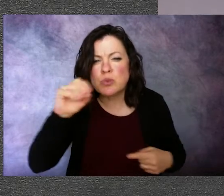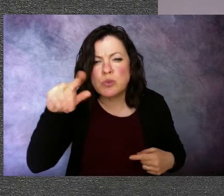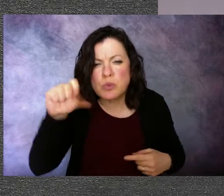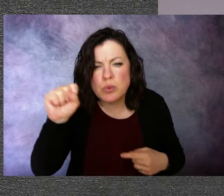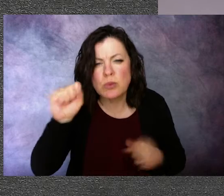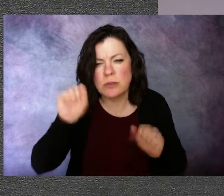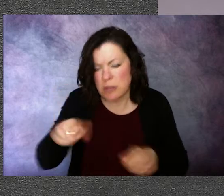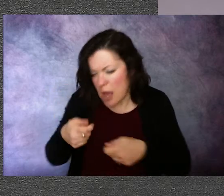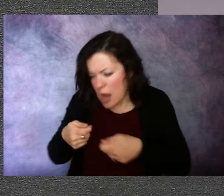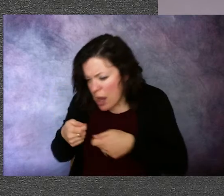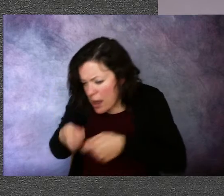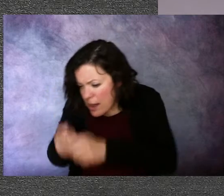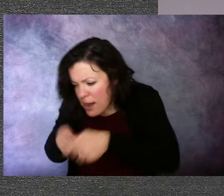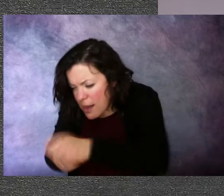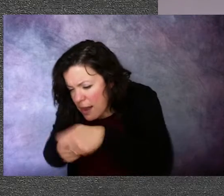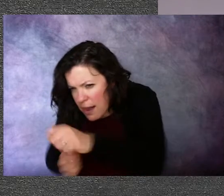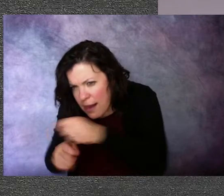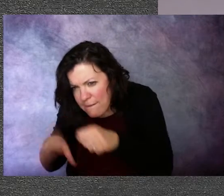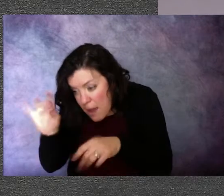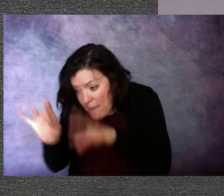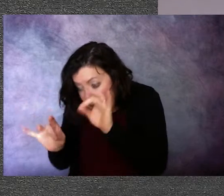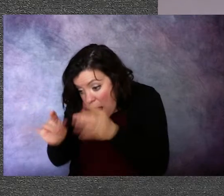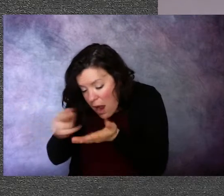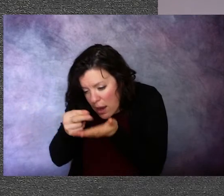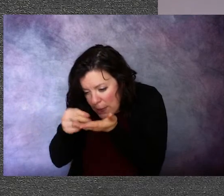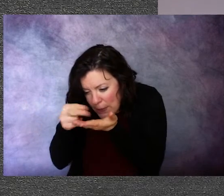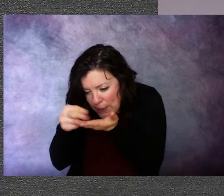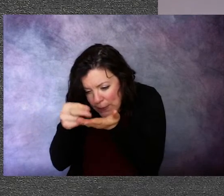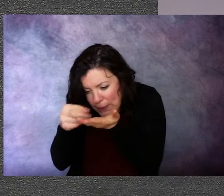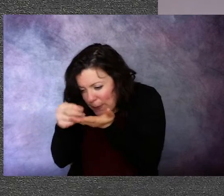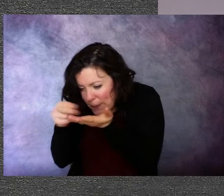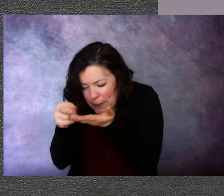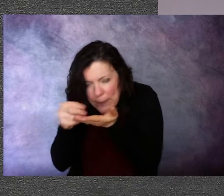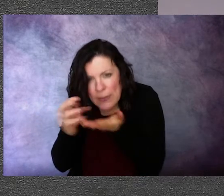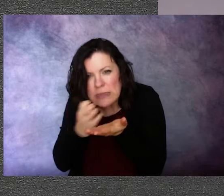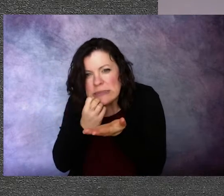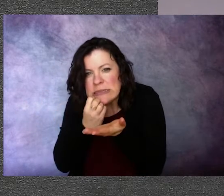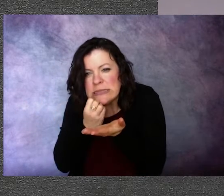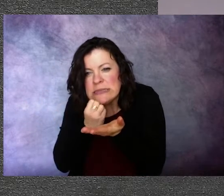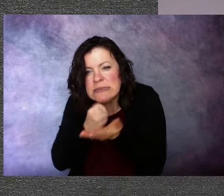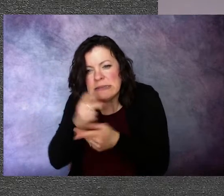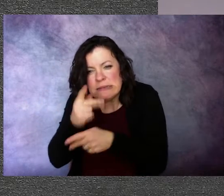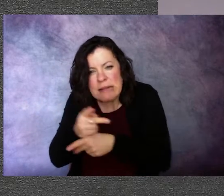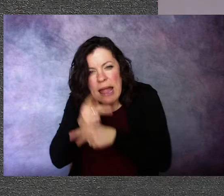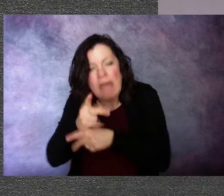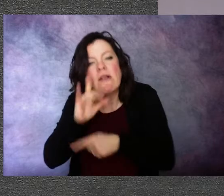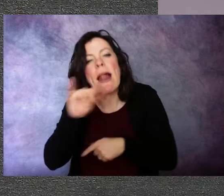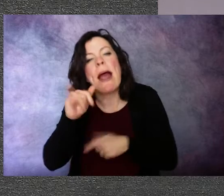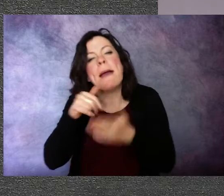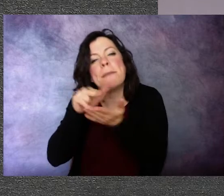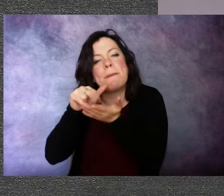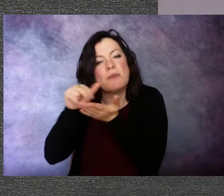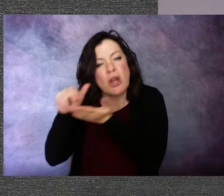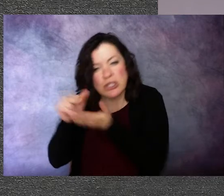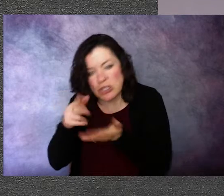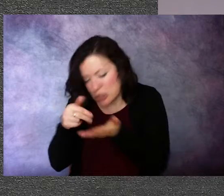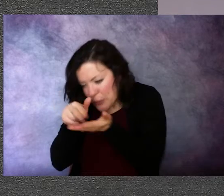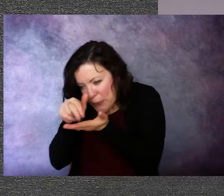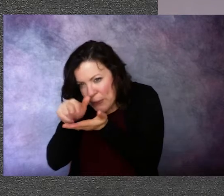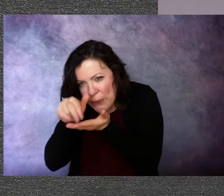Special paint brushes to brush the dirt away from around the delicate areas of the bone or the fossils.